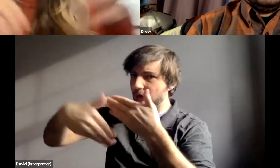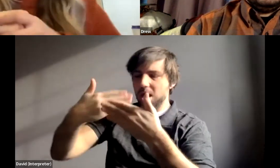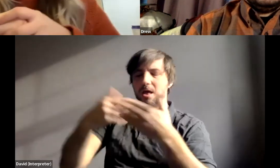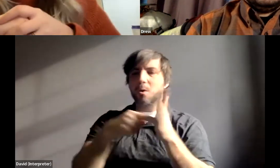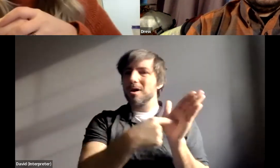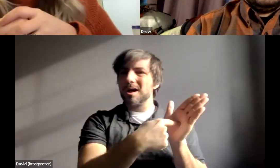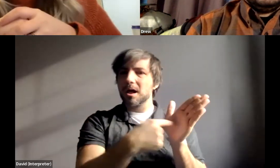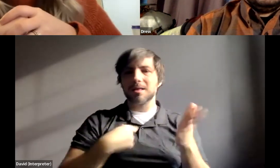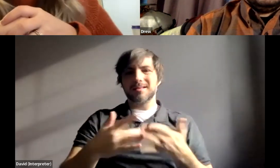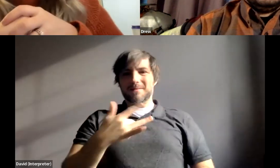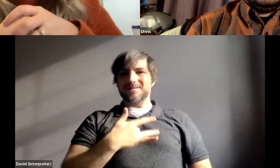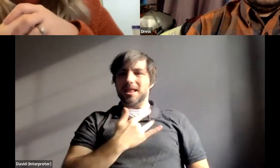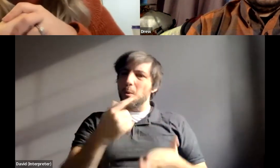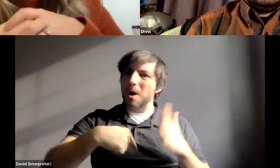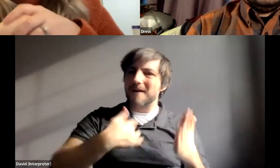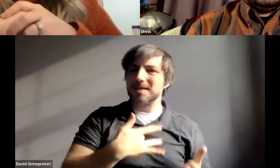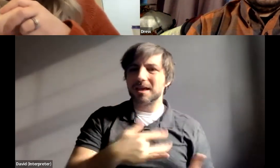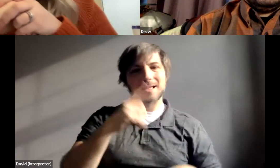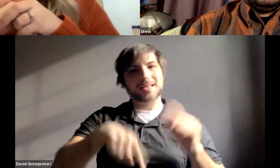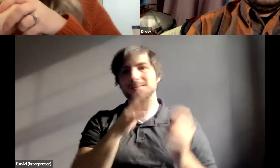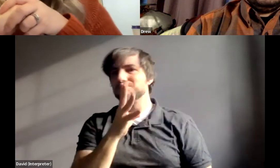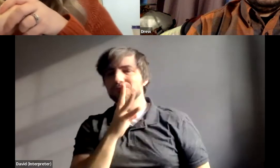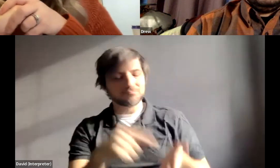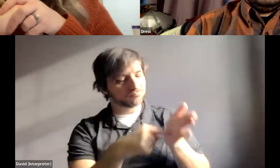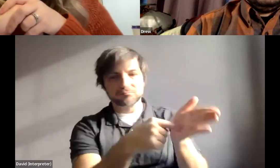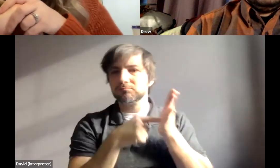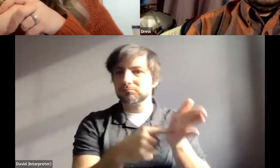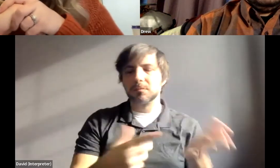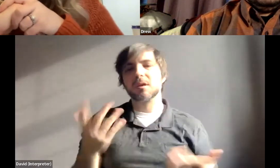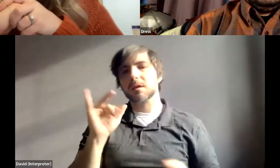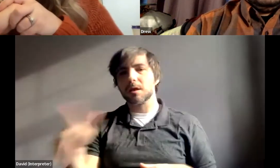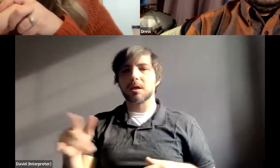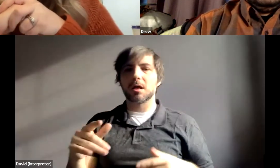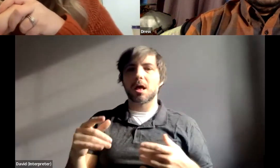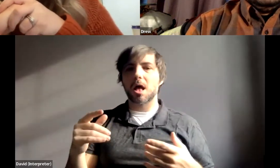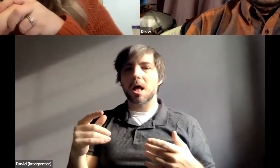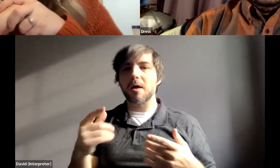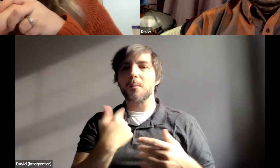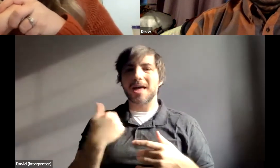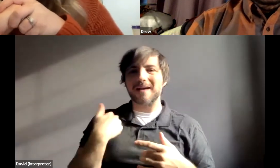s beneficial for venues and weighted lap pads to bring a sense of